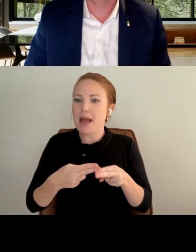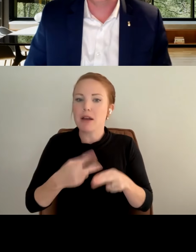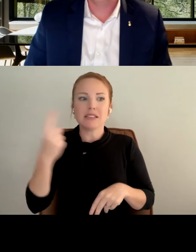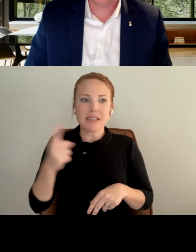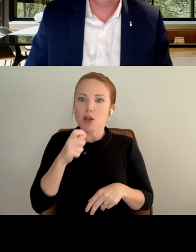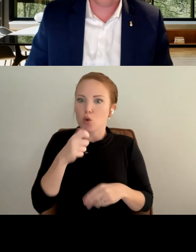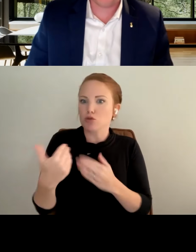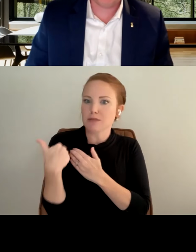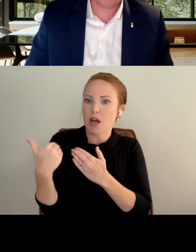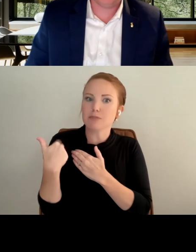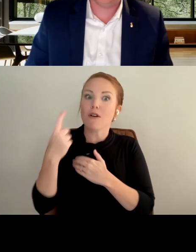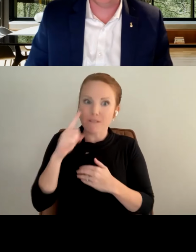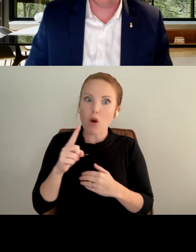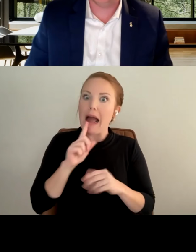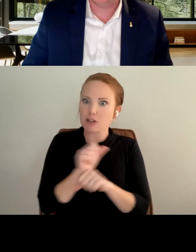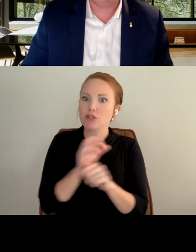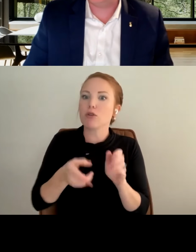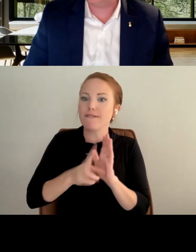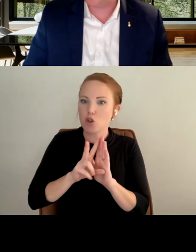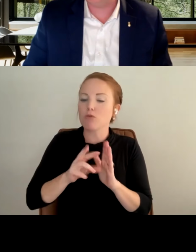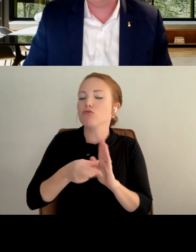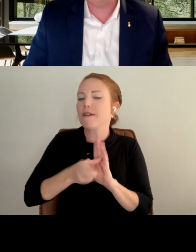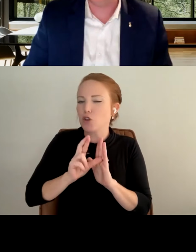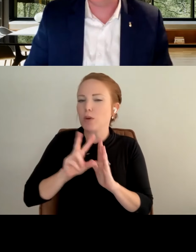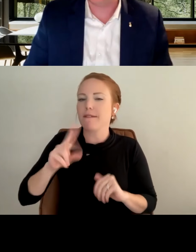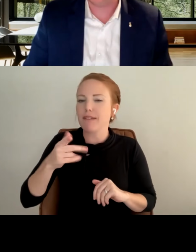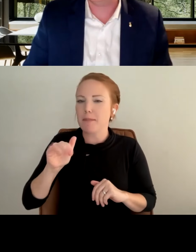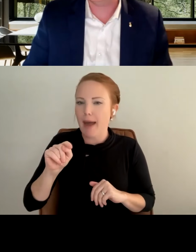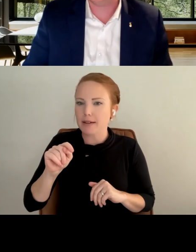And that may have a different level of review than you and I would give to that product, but